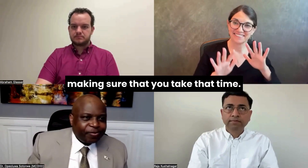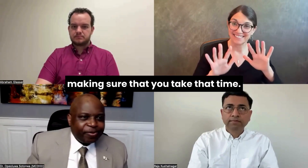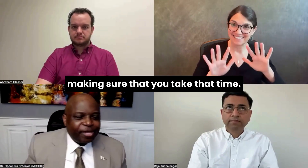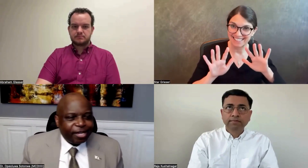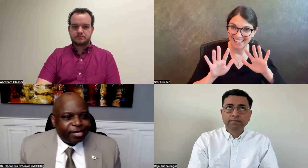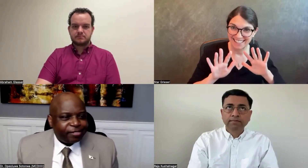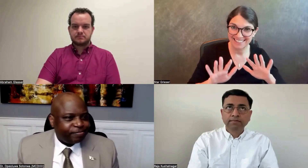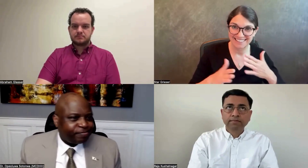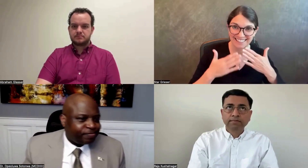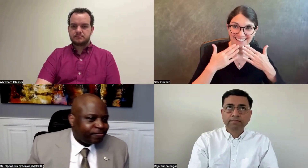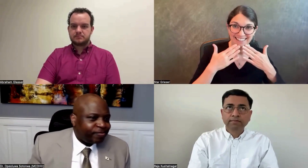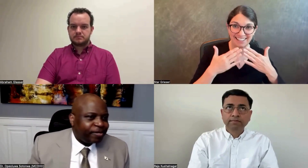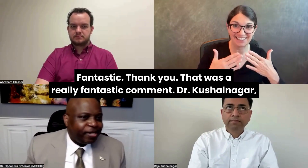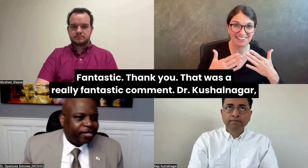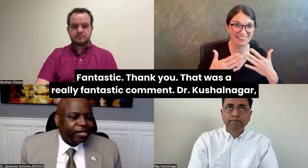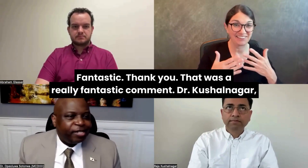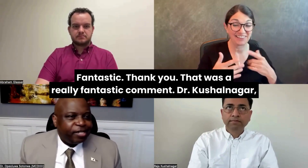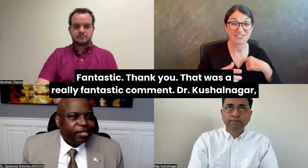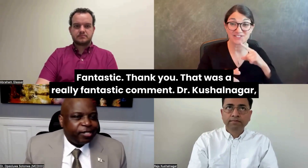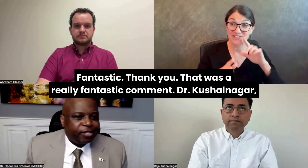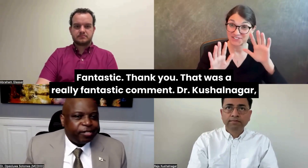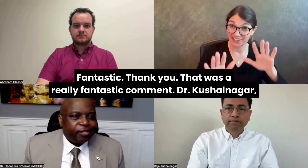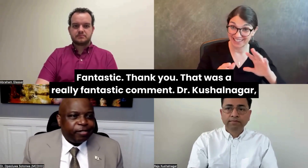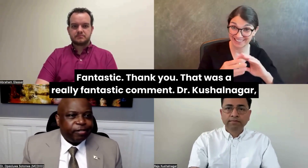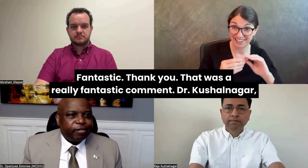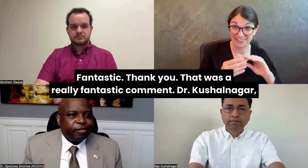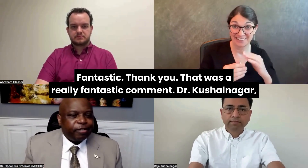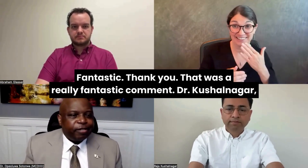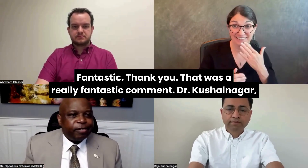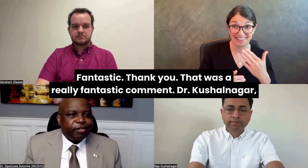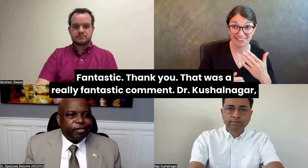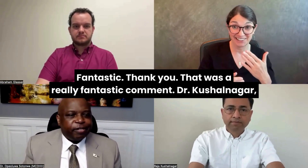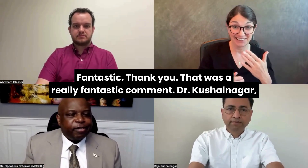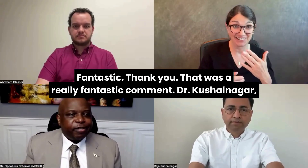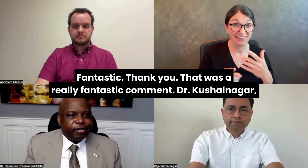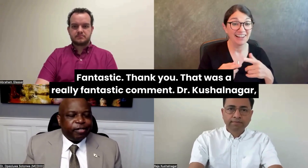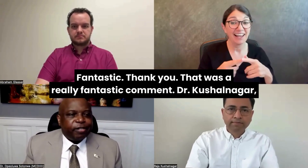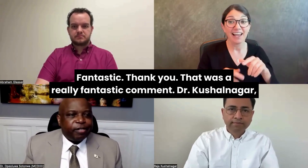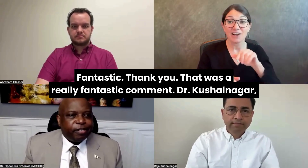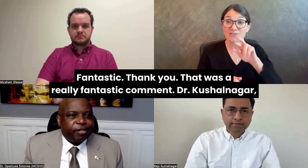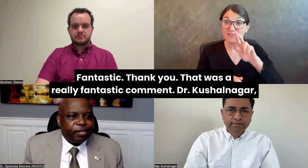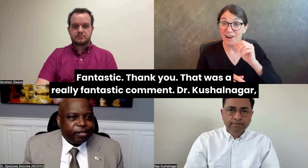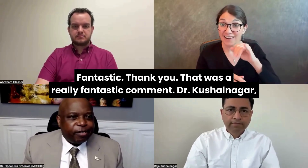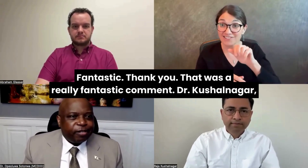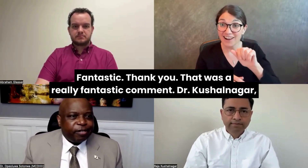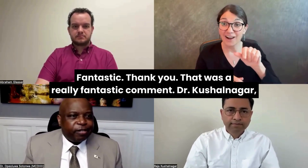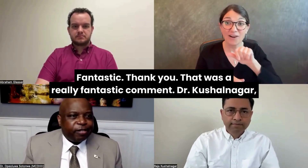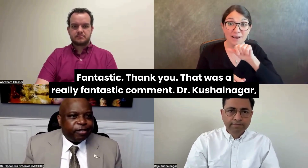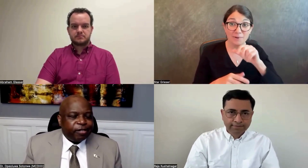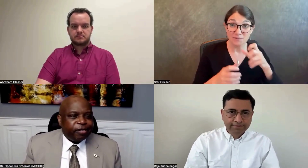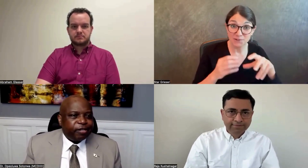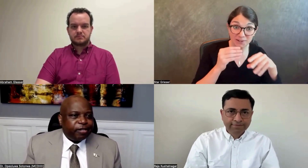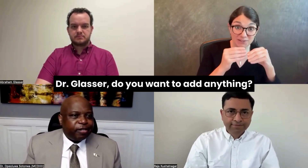Fantastic. Thank you. That was a really fantastic comment. Dr. Kushalnagar, Dr. Glasser, do you want to add anything?